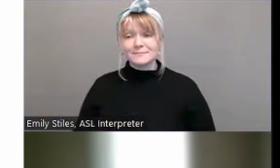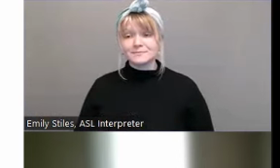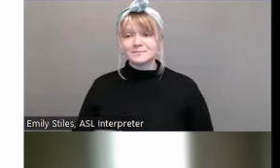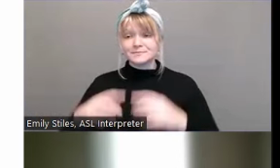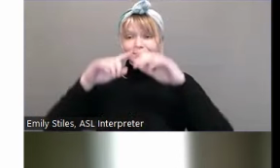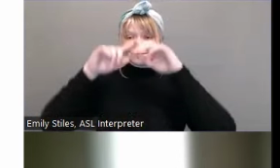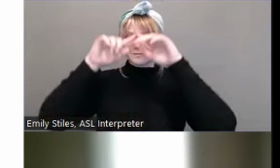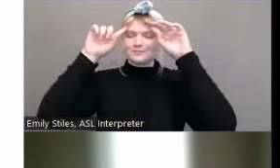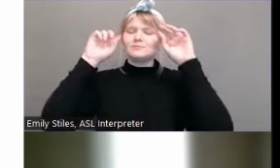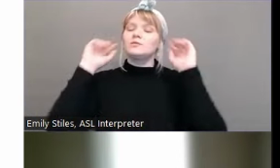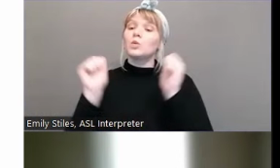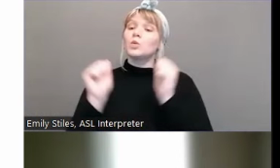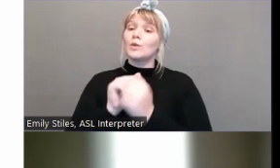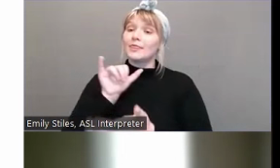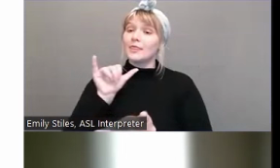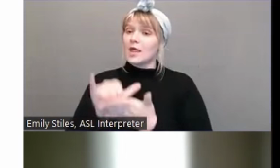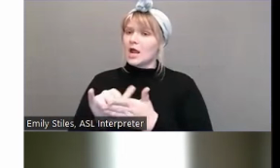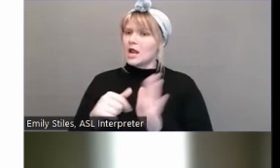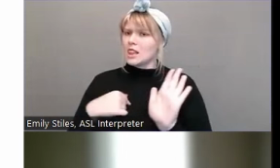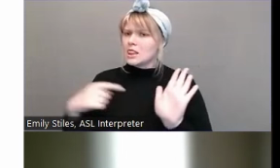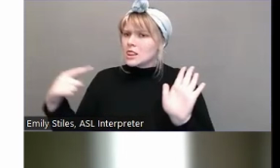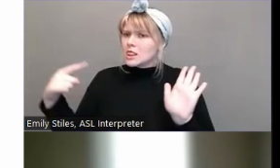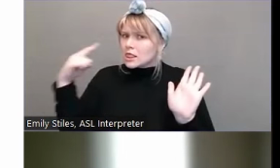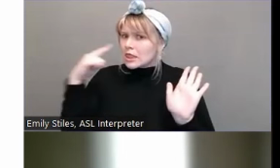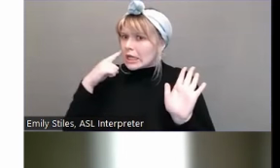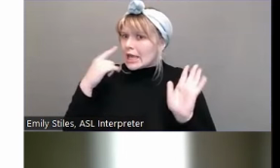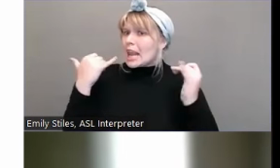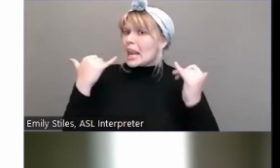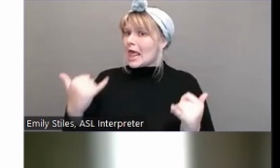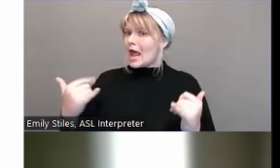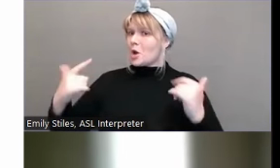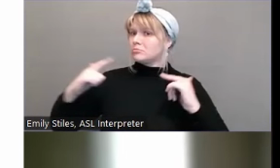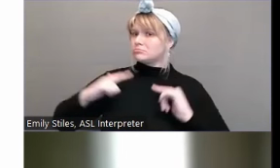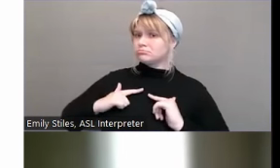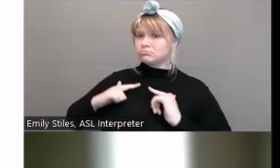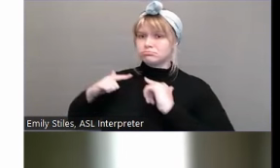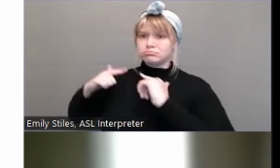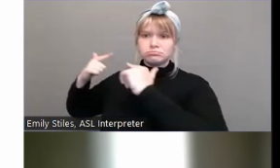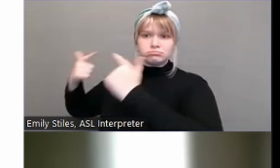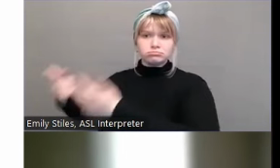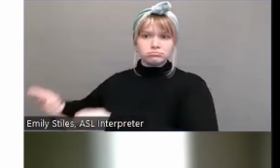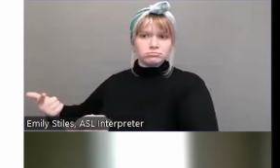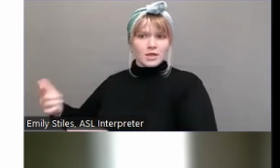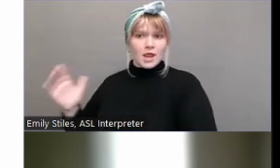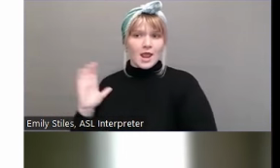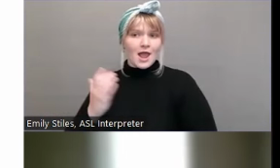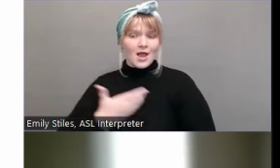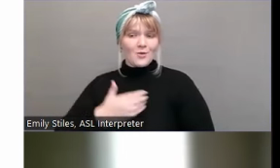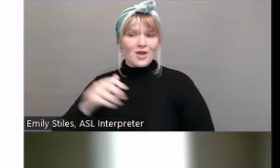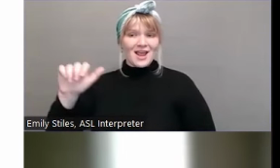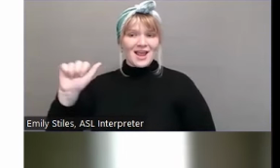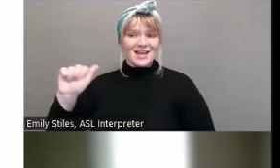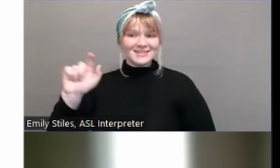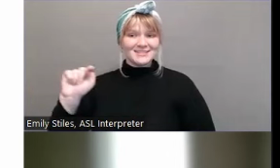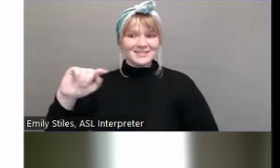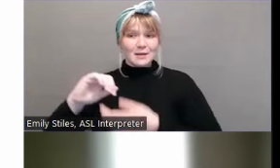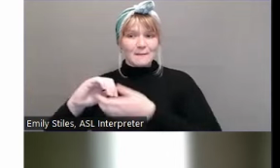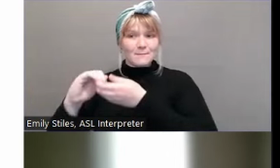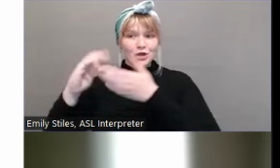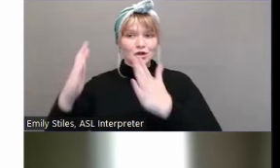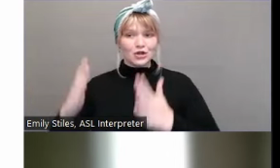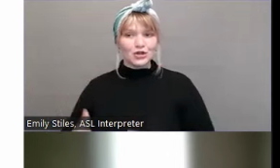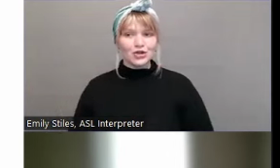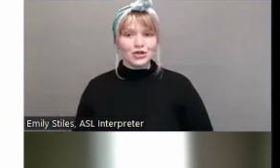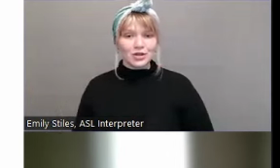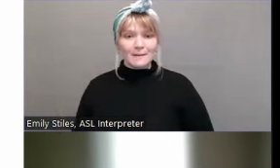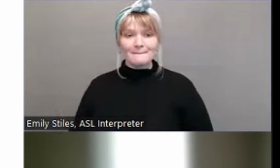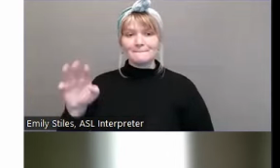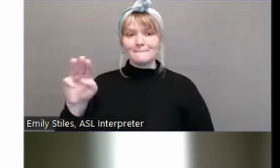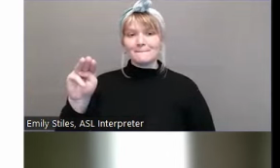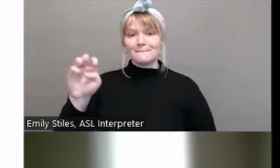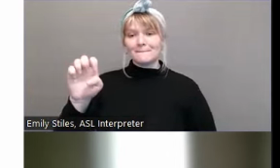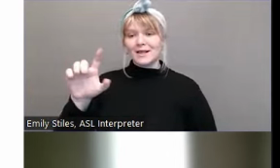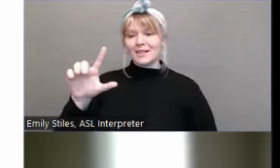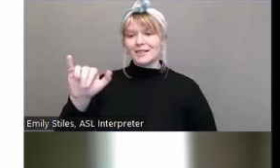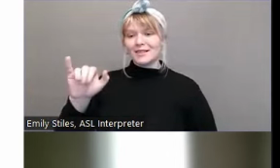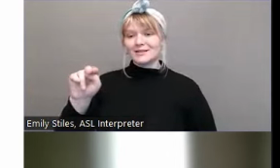And with that, I think I am now passing it off to our AT partner, Melinda Dolezal.